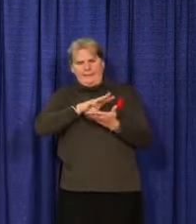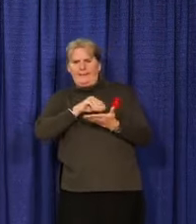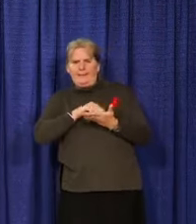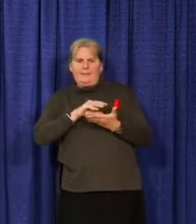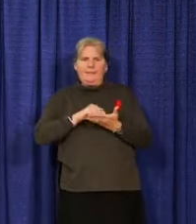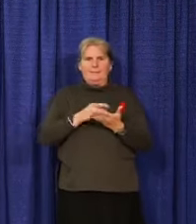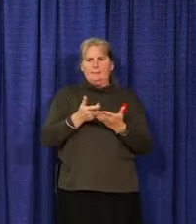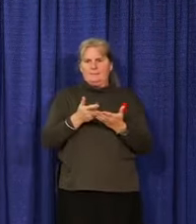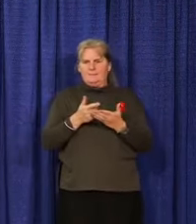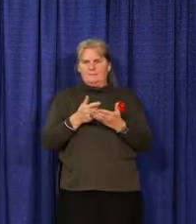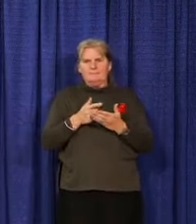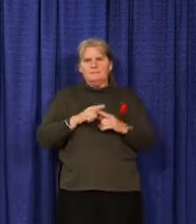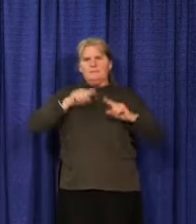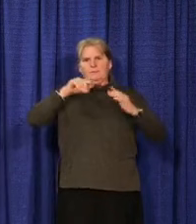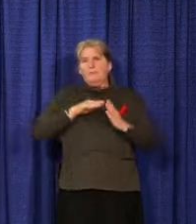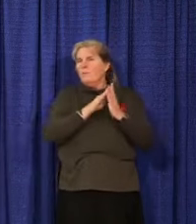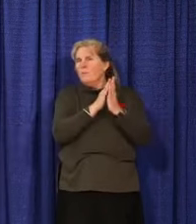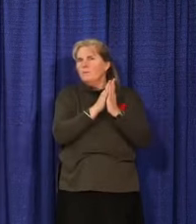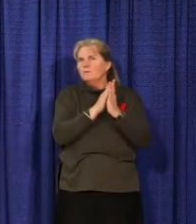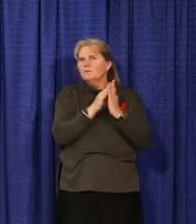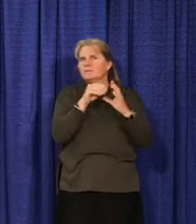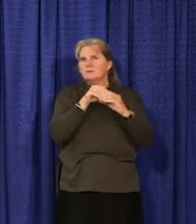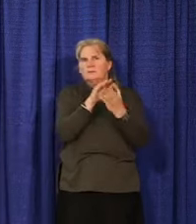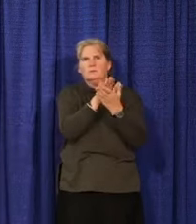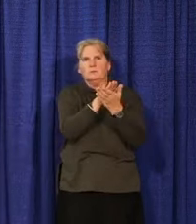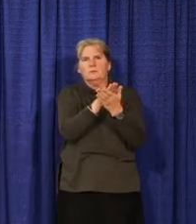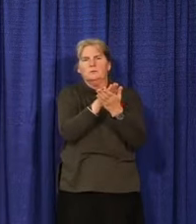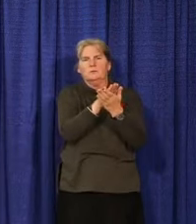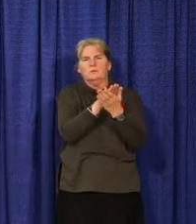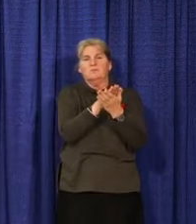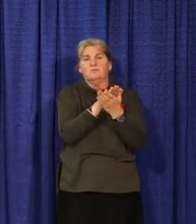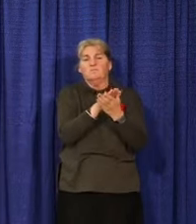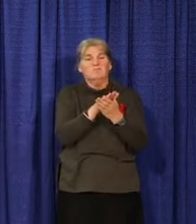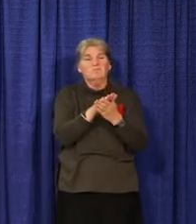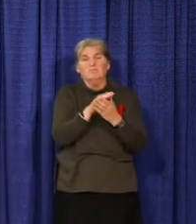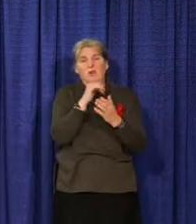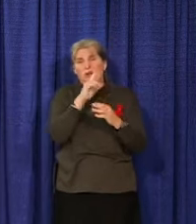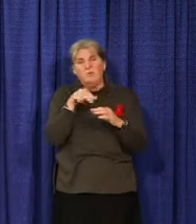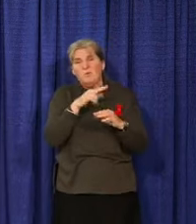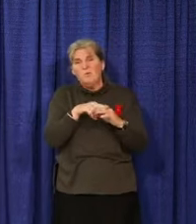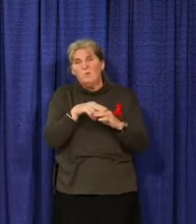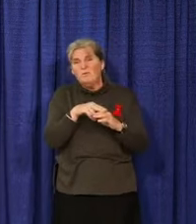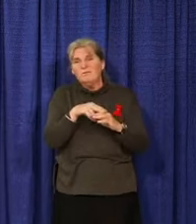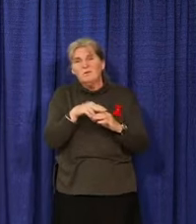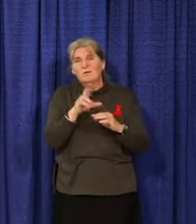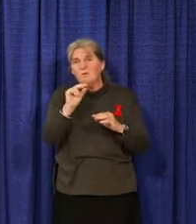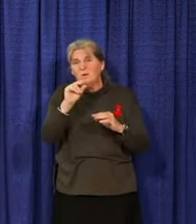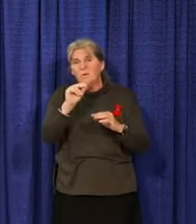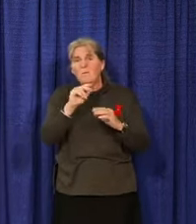learn and do things together in a different way. It won't be the same as usual,